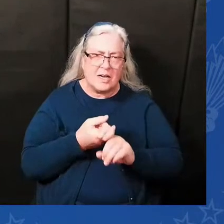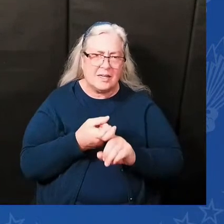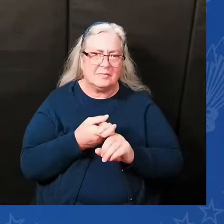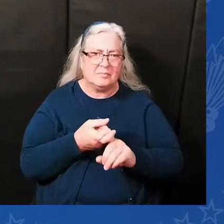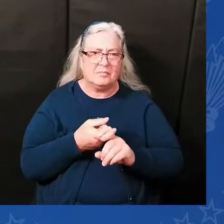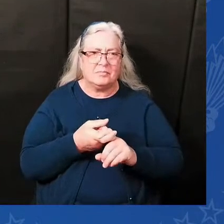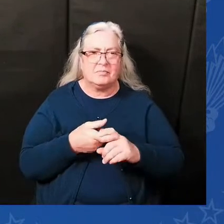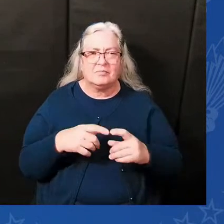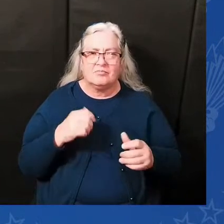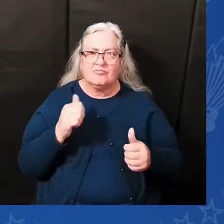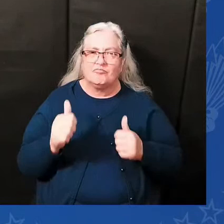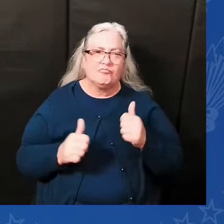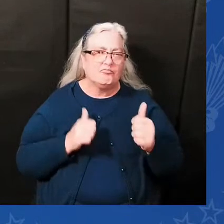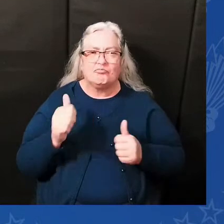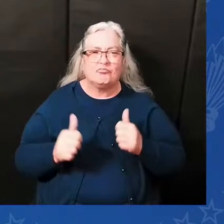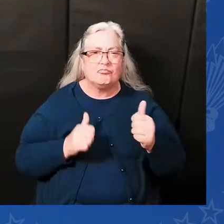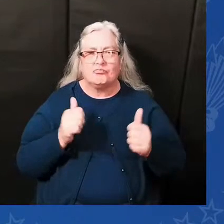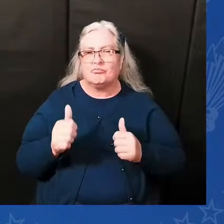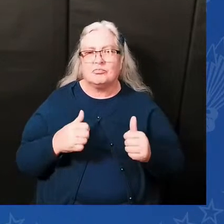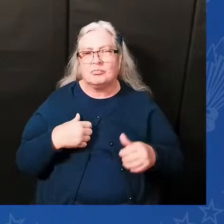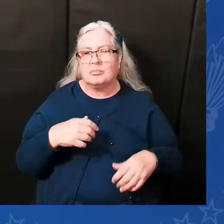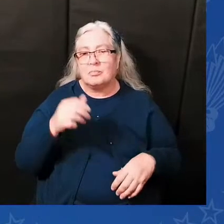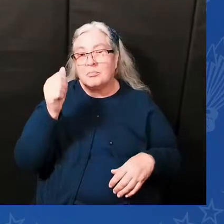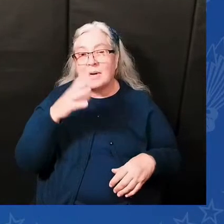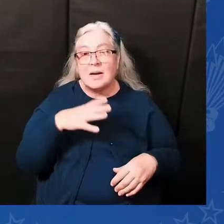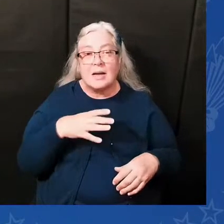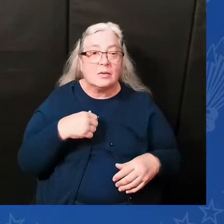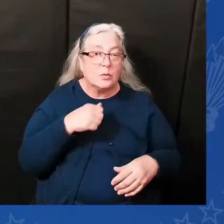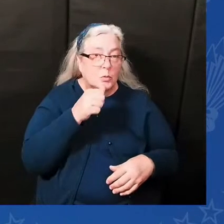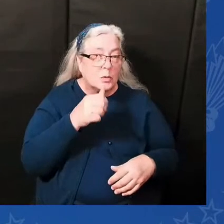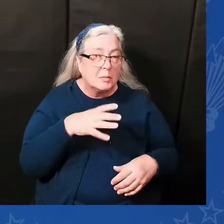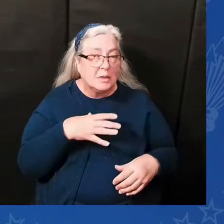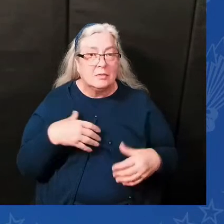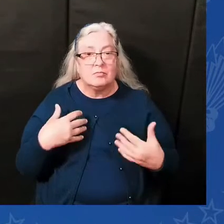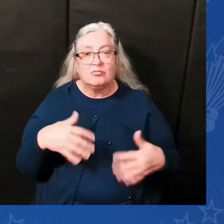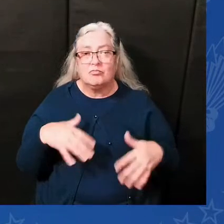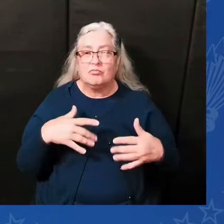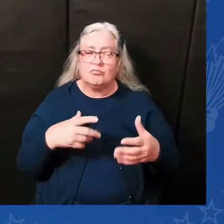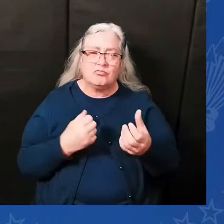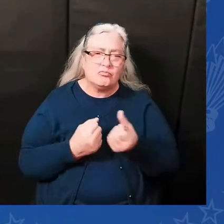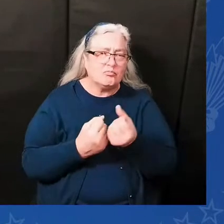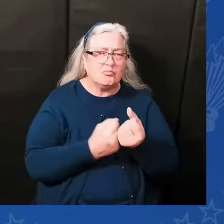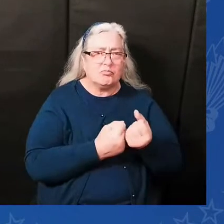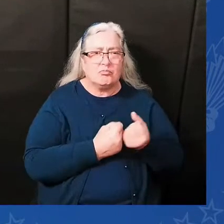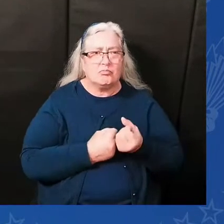on the front lines. No president has ever assumed the nation's highest office